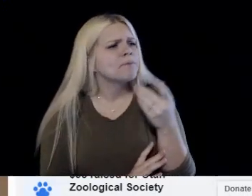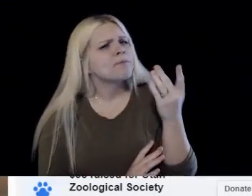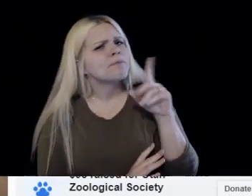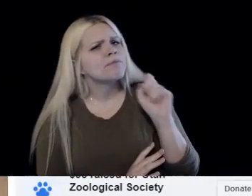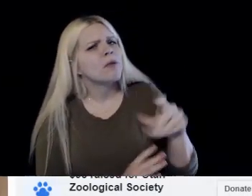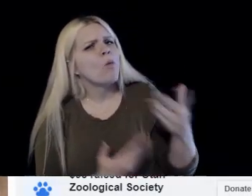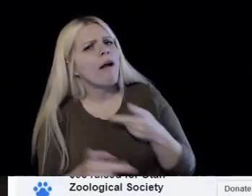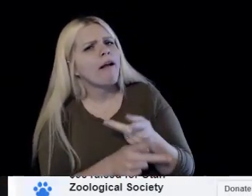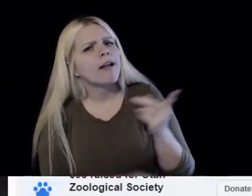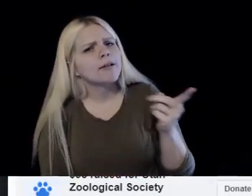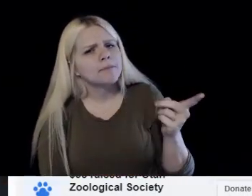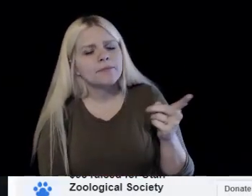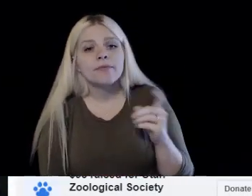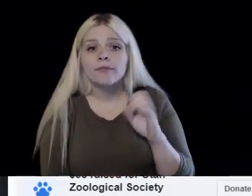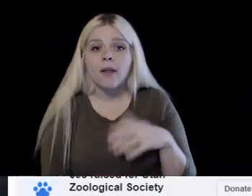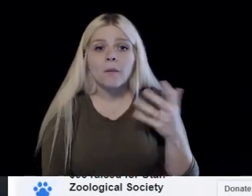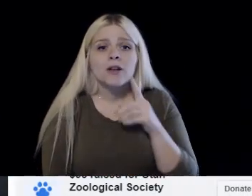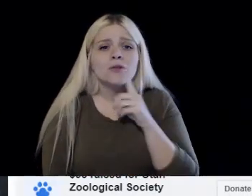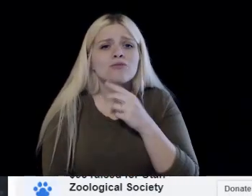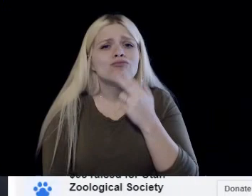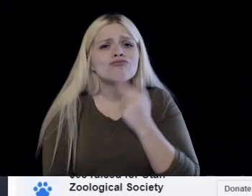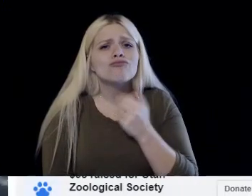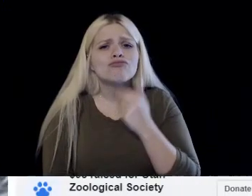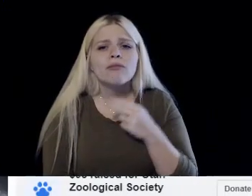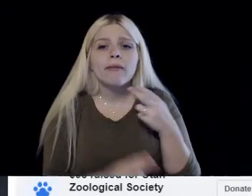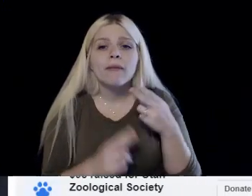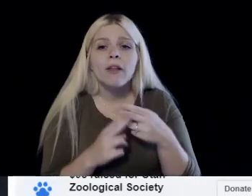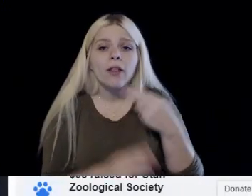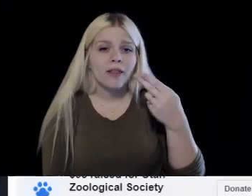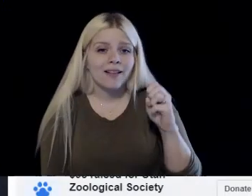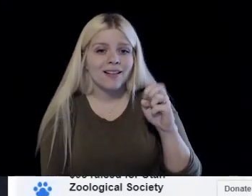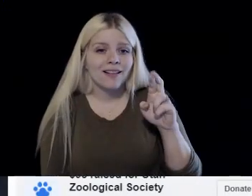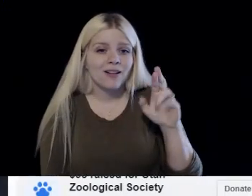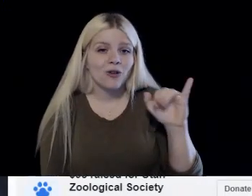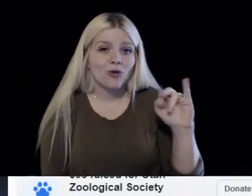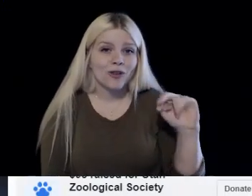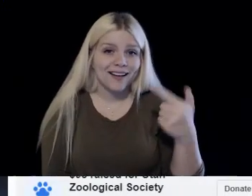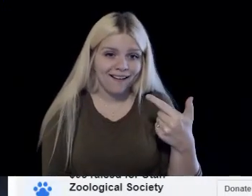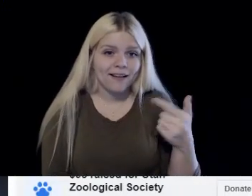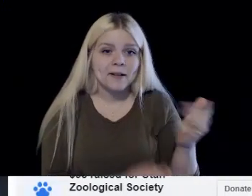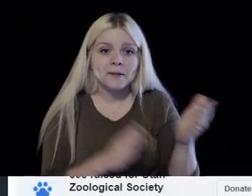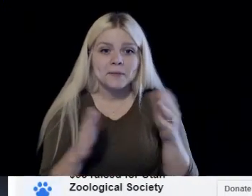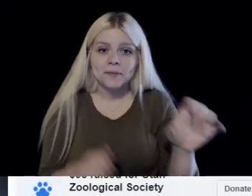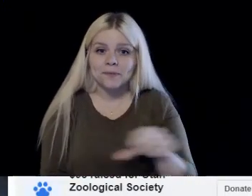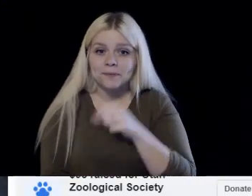Michelle: So this one is a really tiny herring, and these ones are capelin.